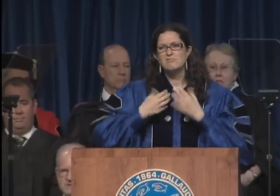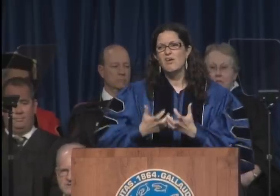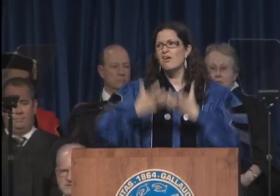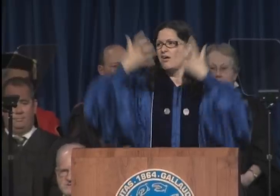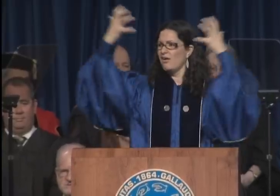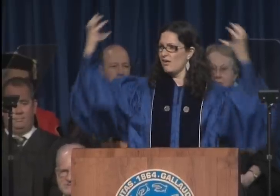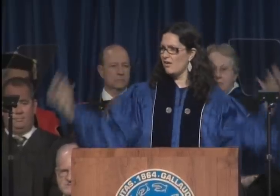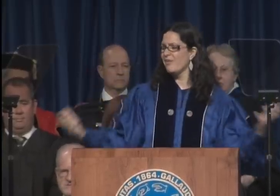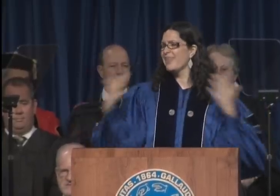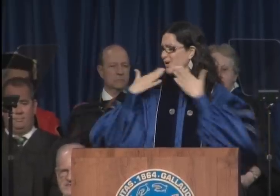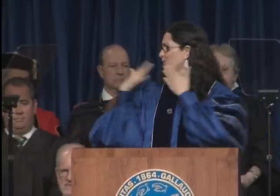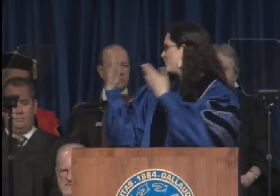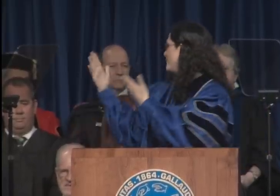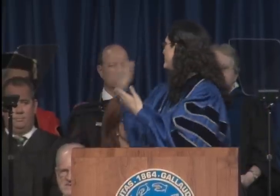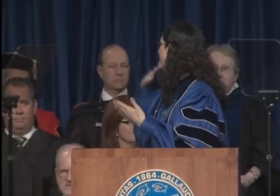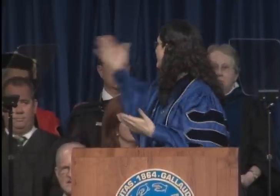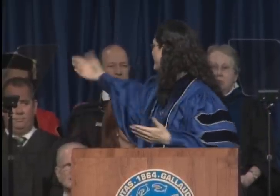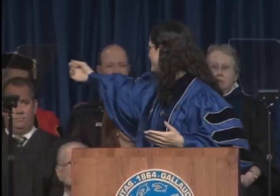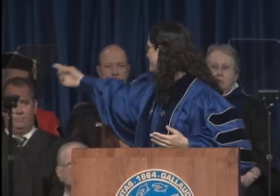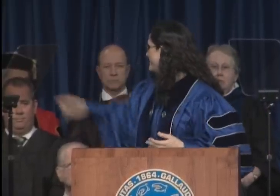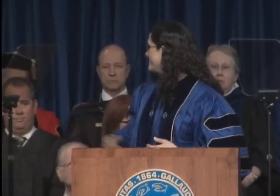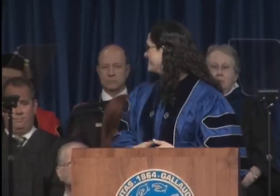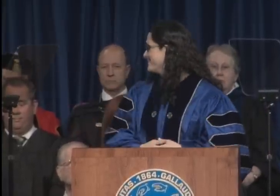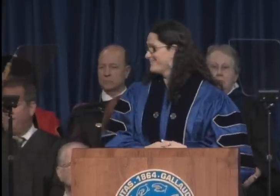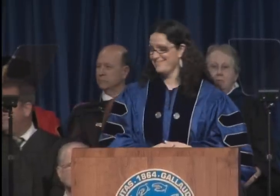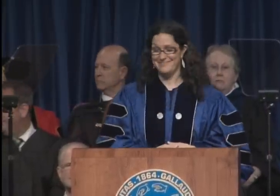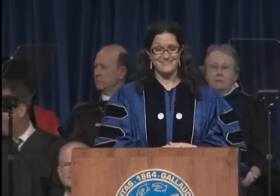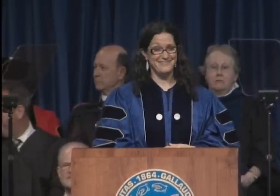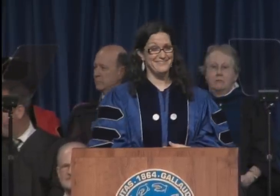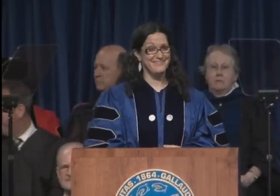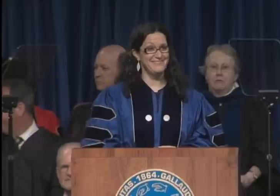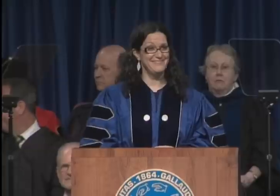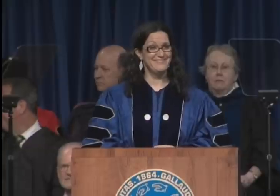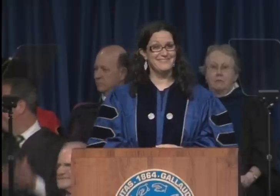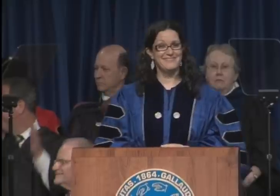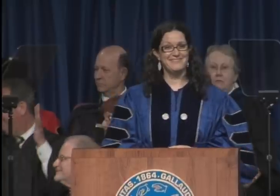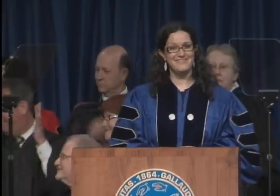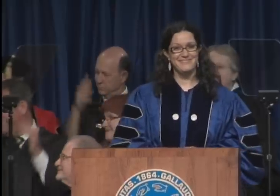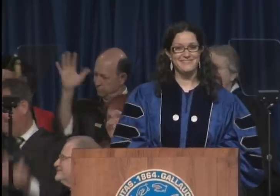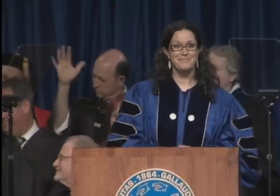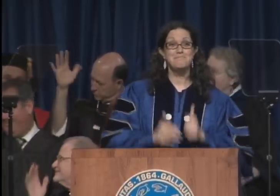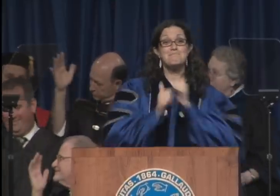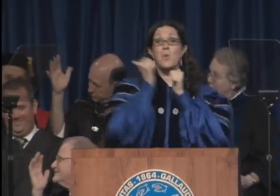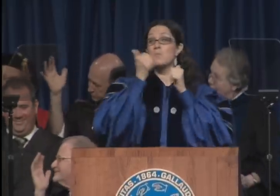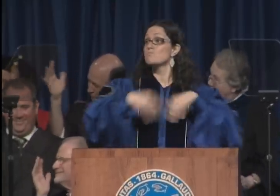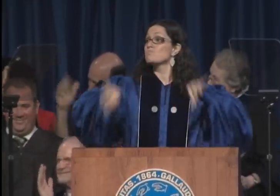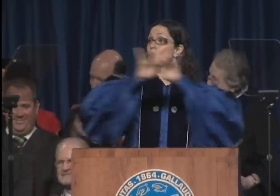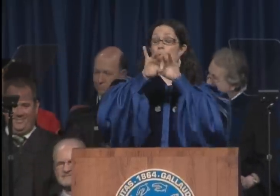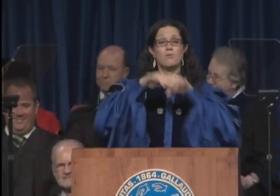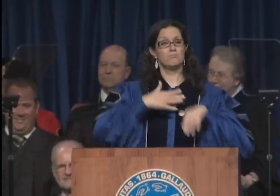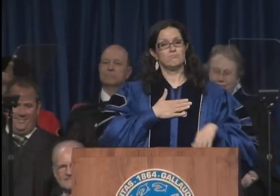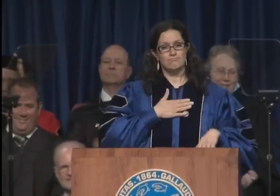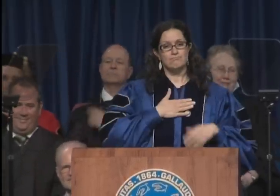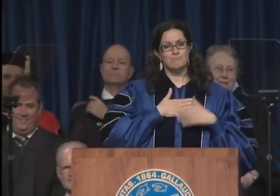but they also shaped the path that I walk on. So, thank you for delivering the best things